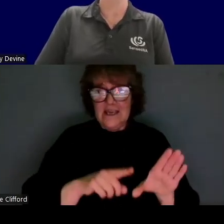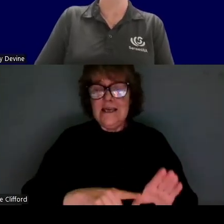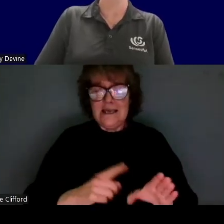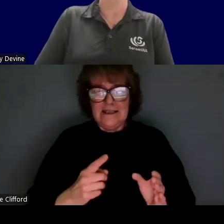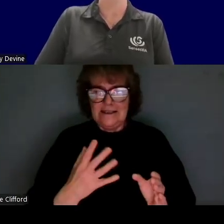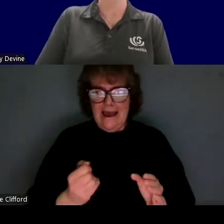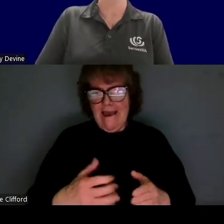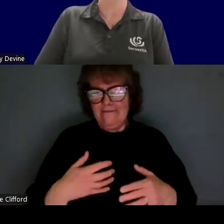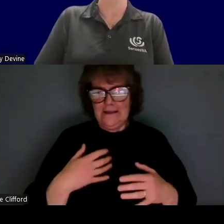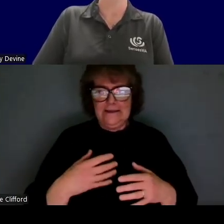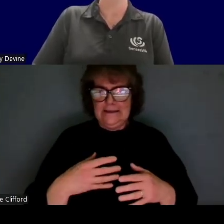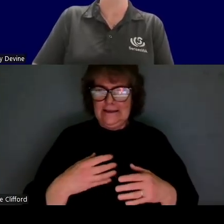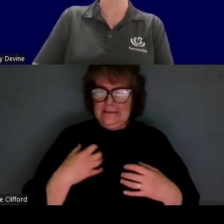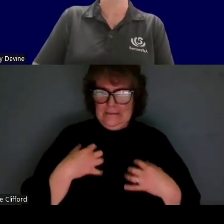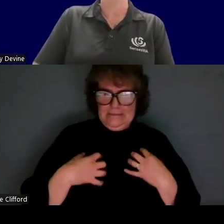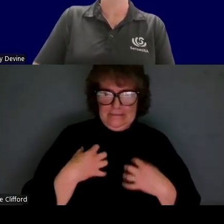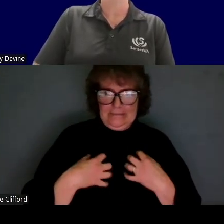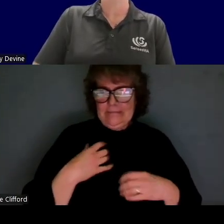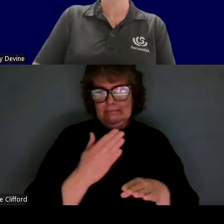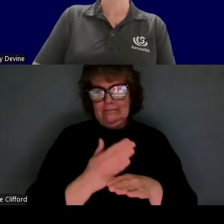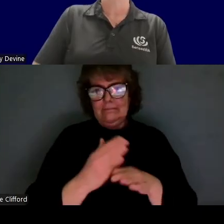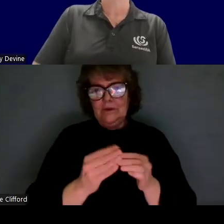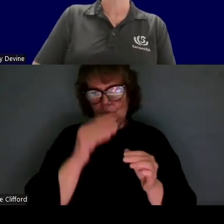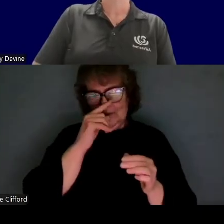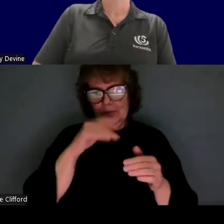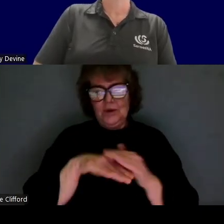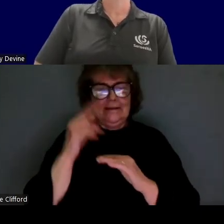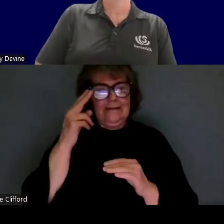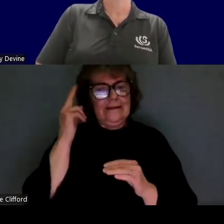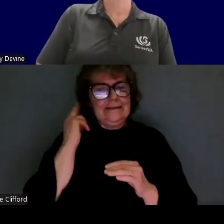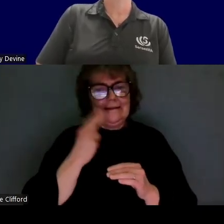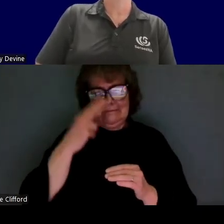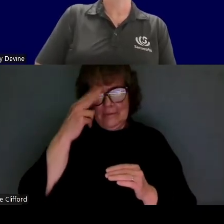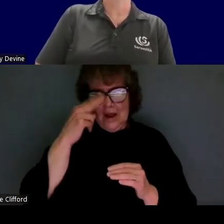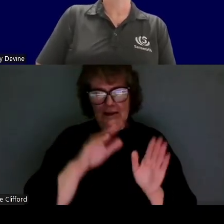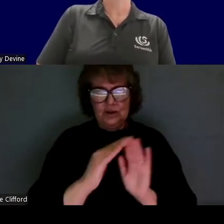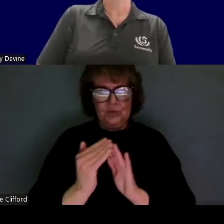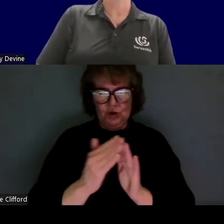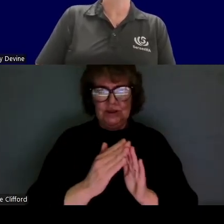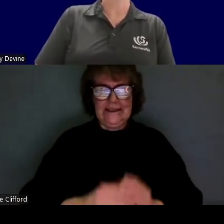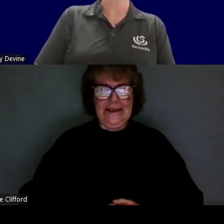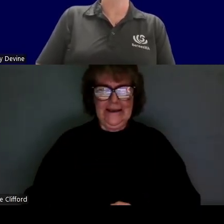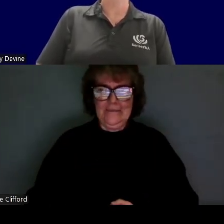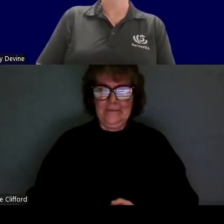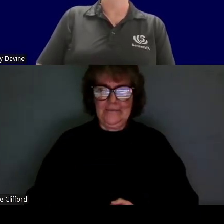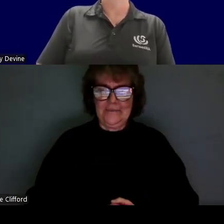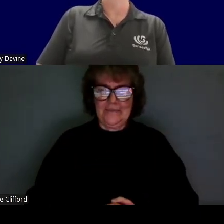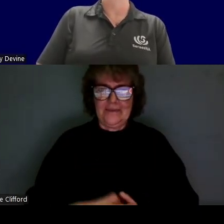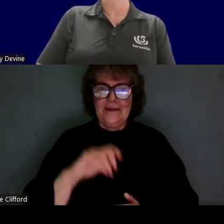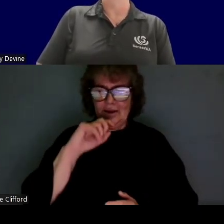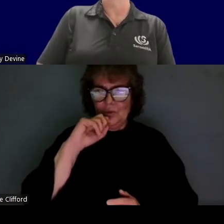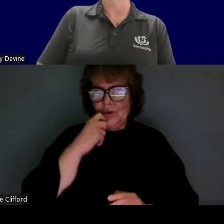with people of the deafblind community. We will get started. As Meredith has done,